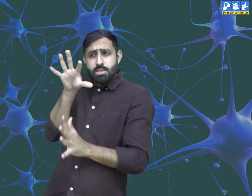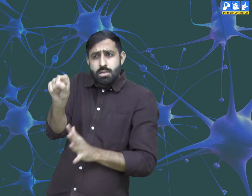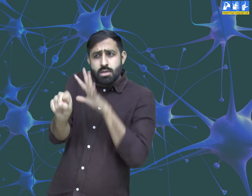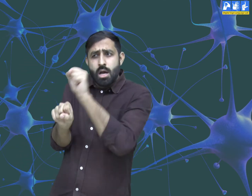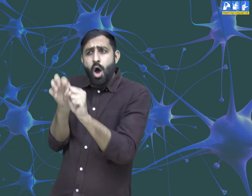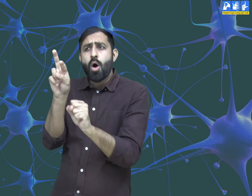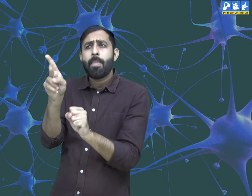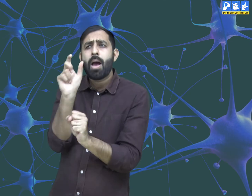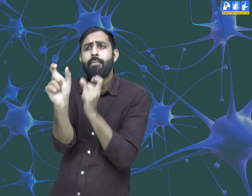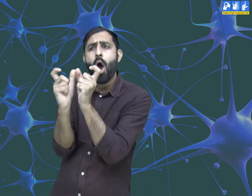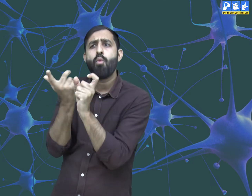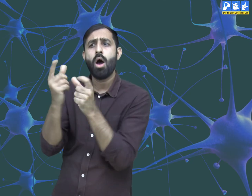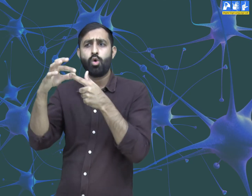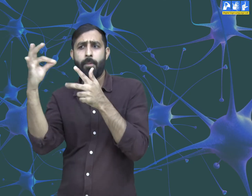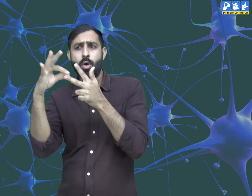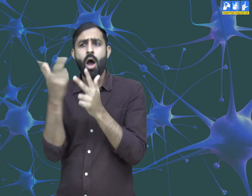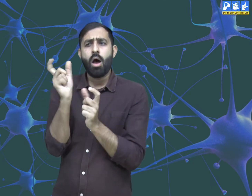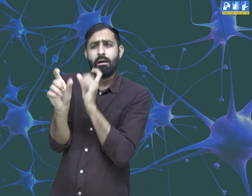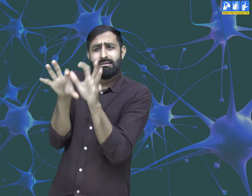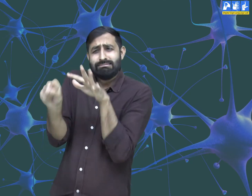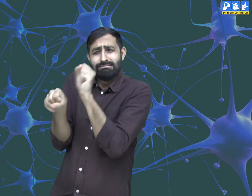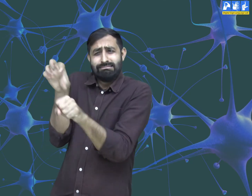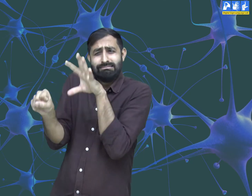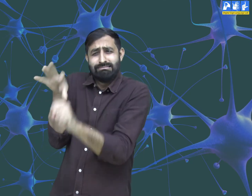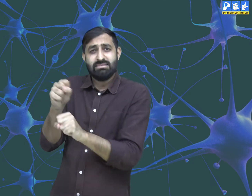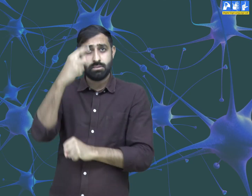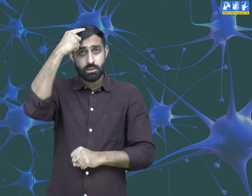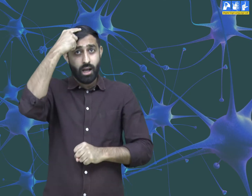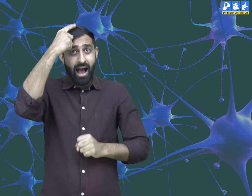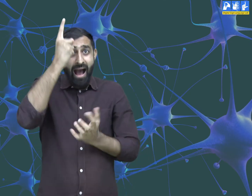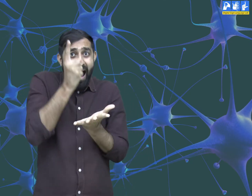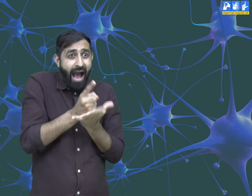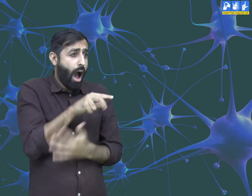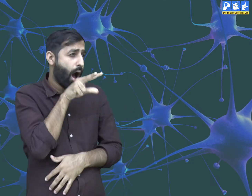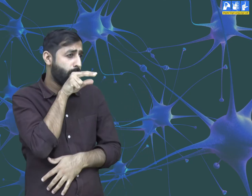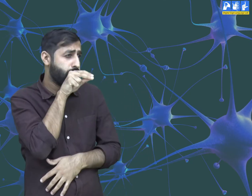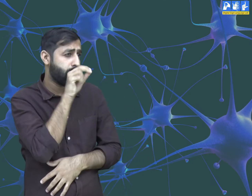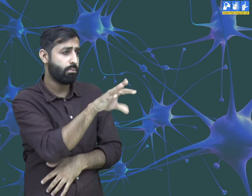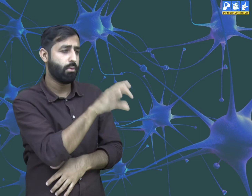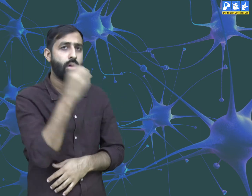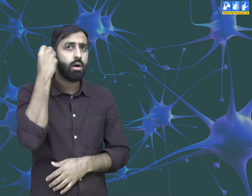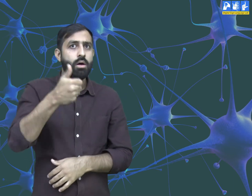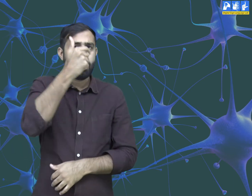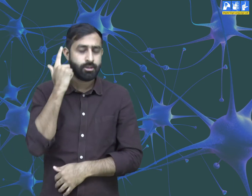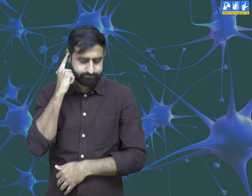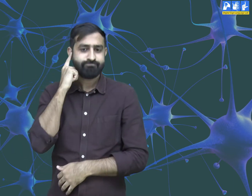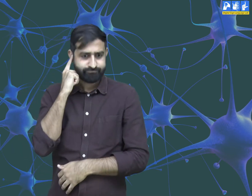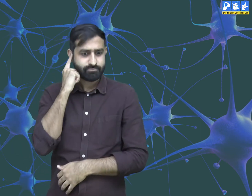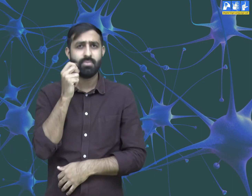They also need to think of appropriate terms while interpreting simultaneously.